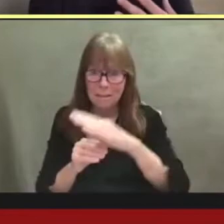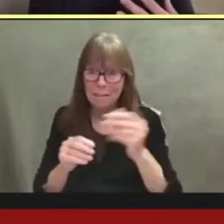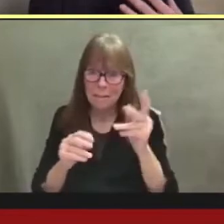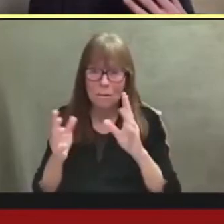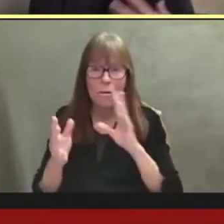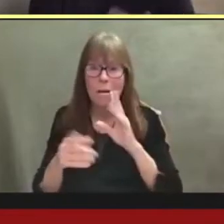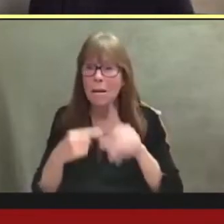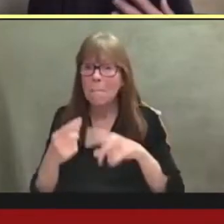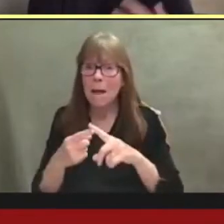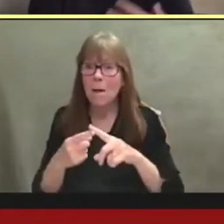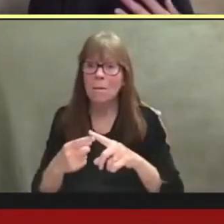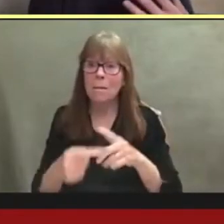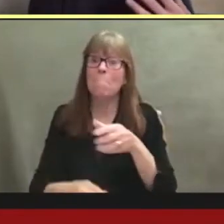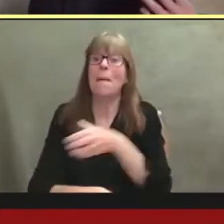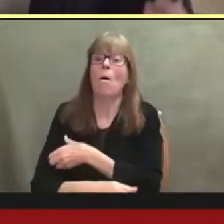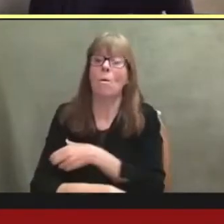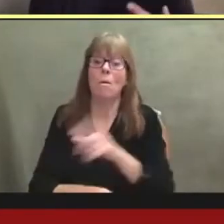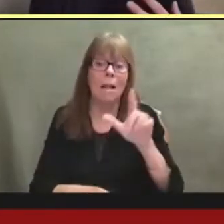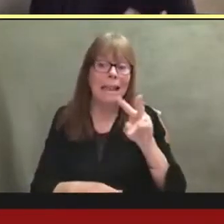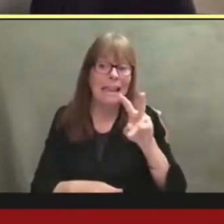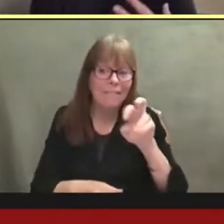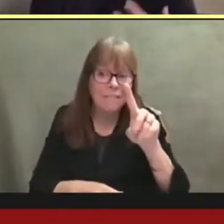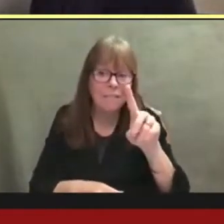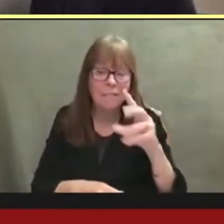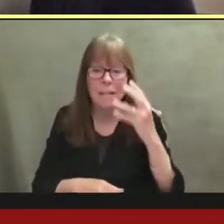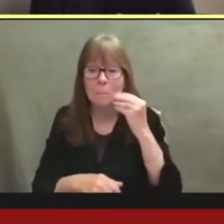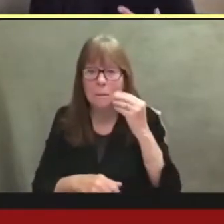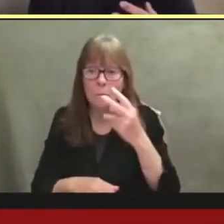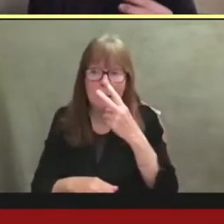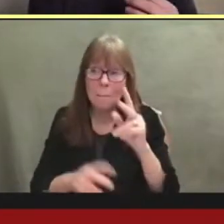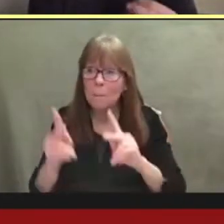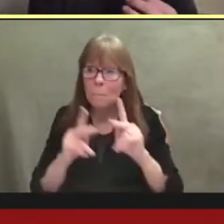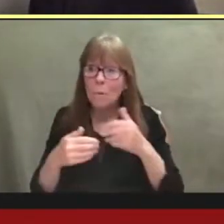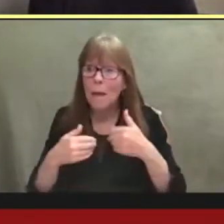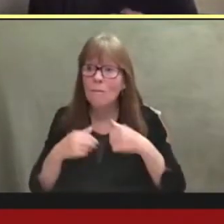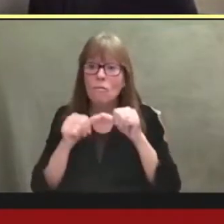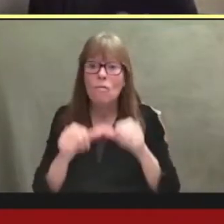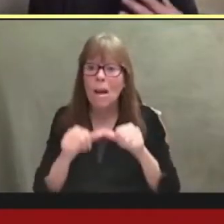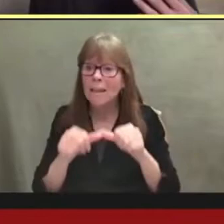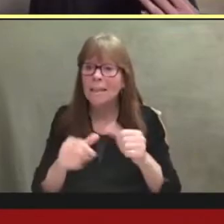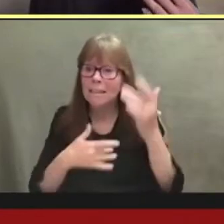for ourselves and other people with disabilities and chronic illnesses on a personal, institutional,